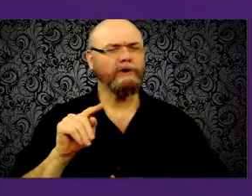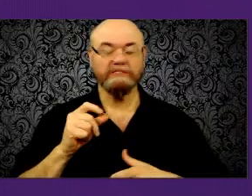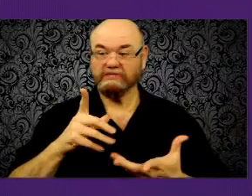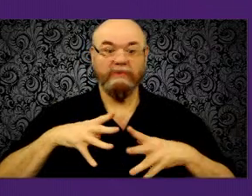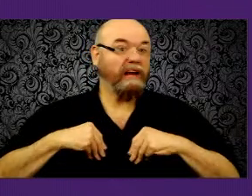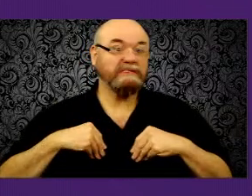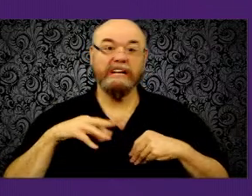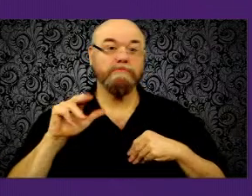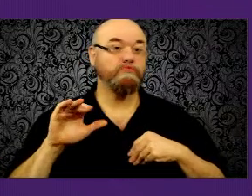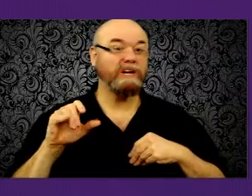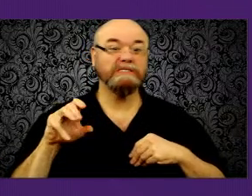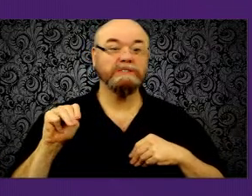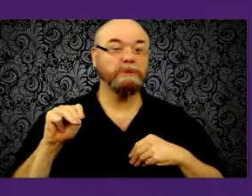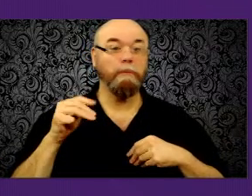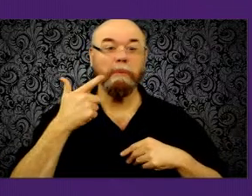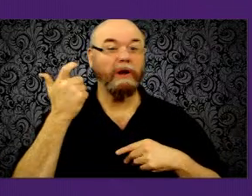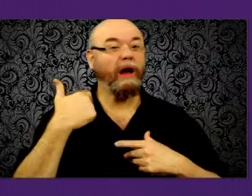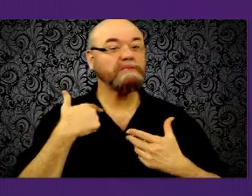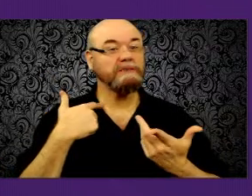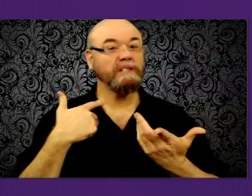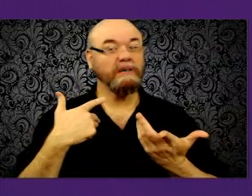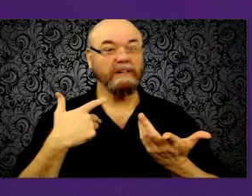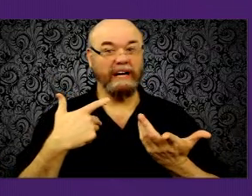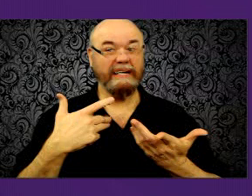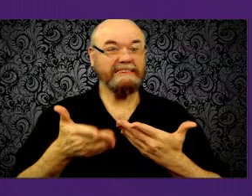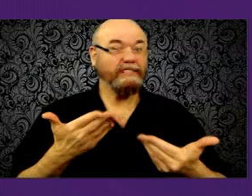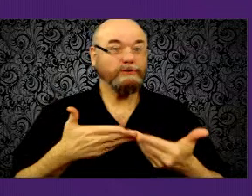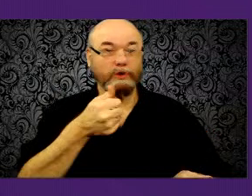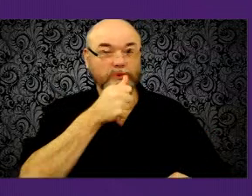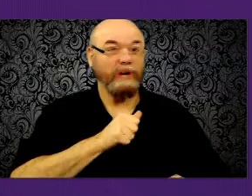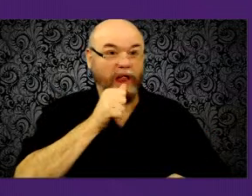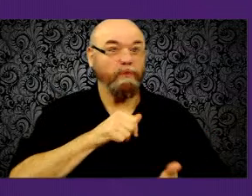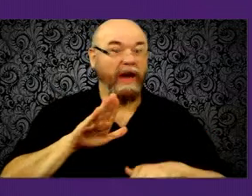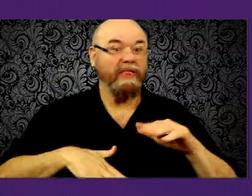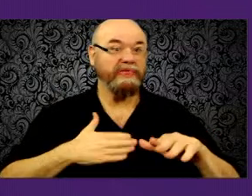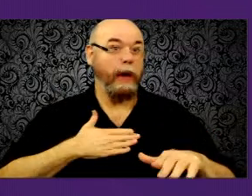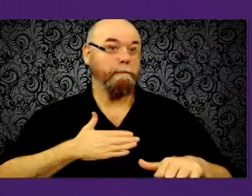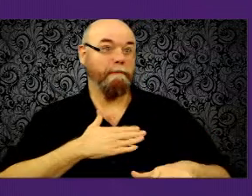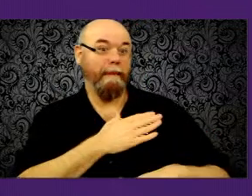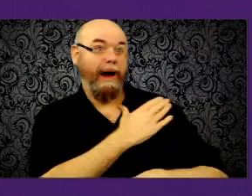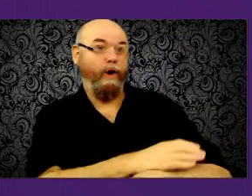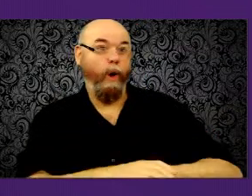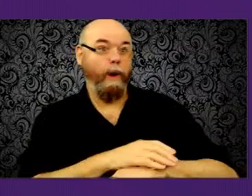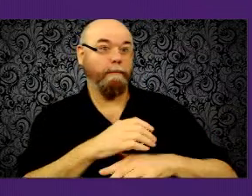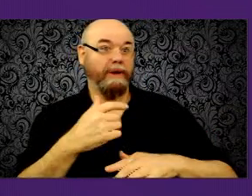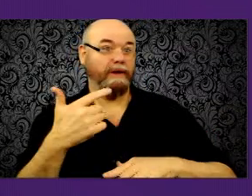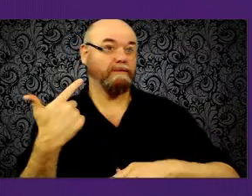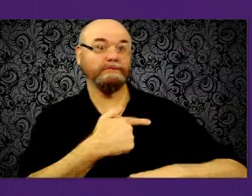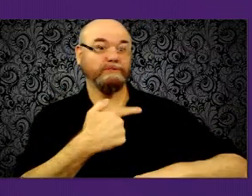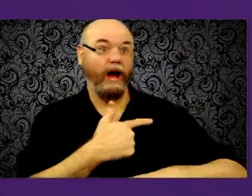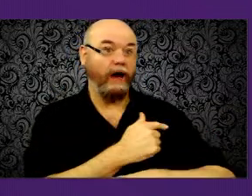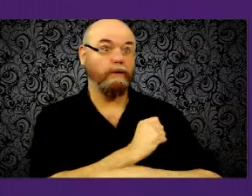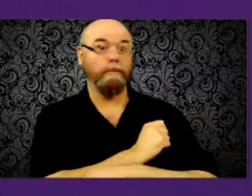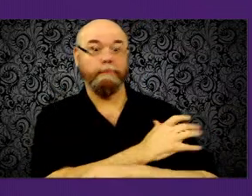tolerate than a limb blown off and the other abuses in their home countries.